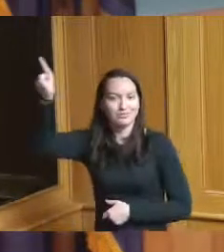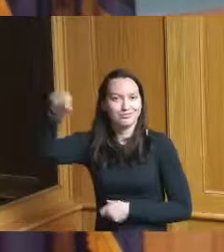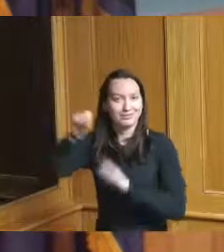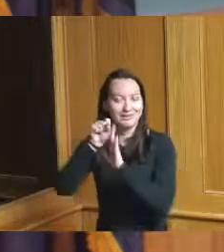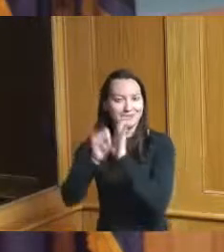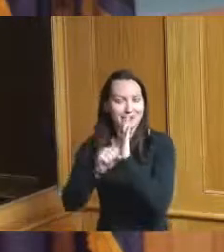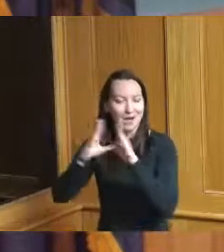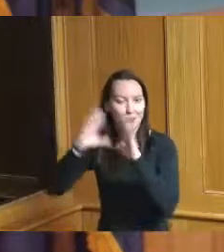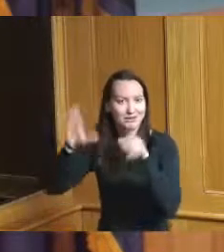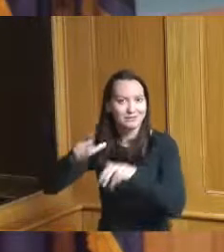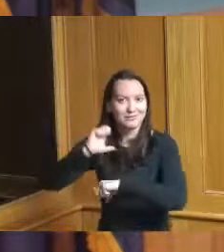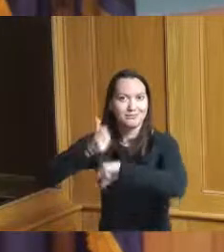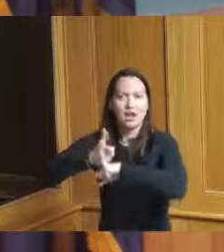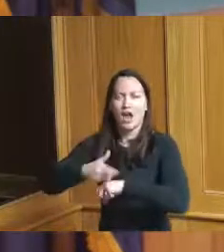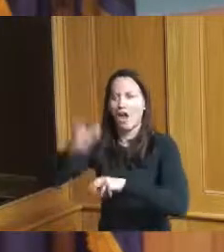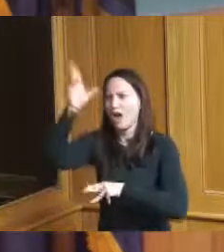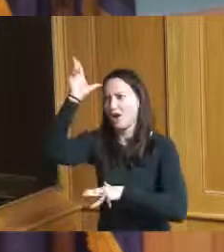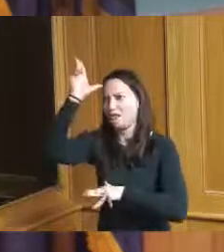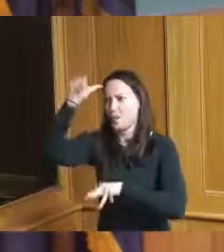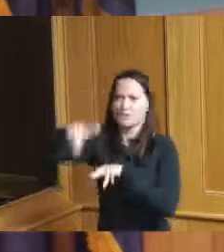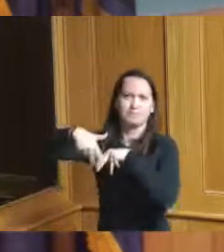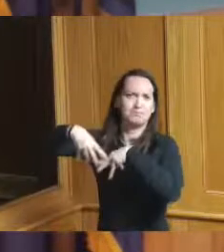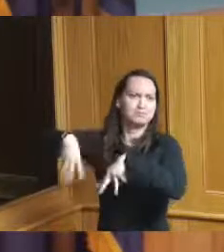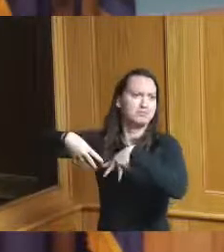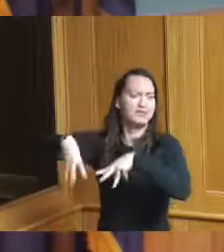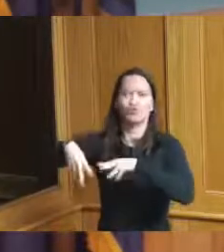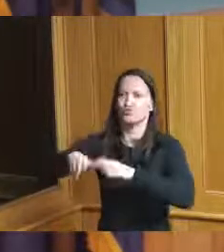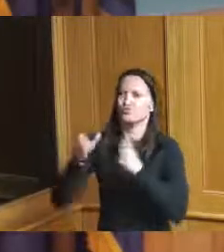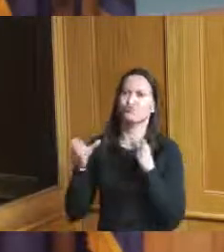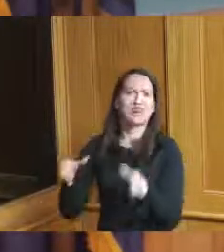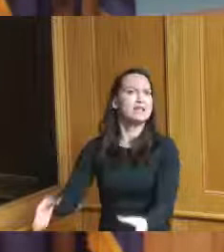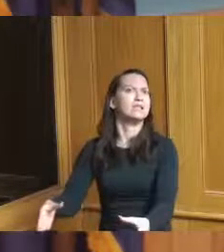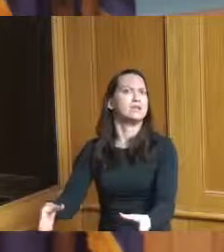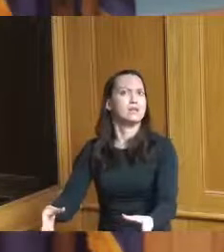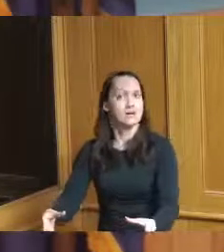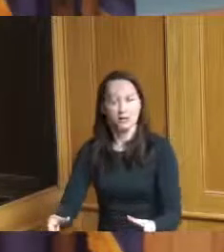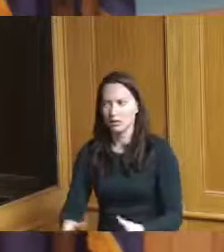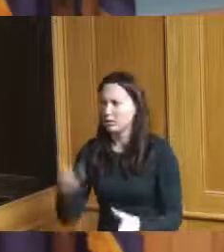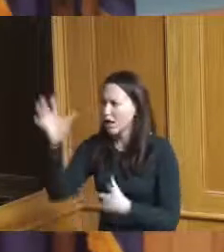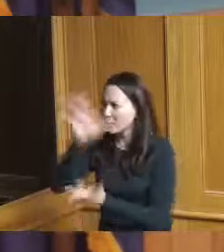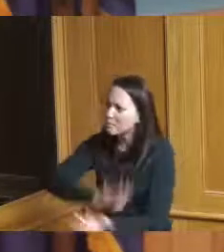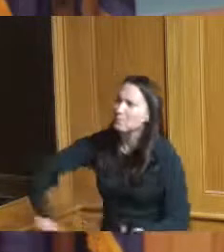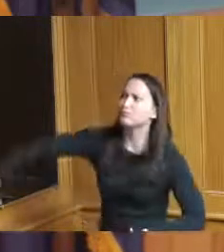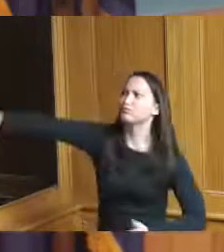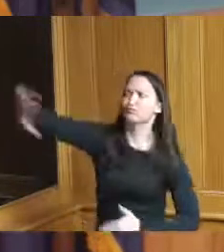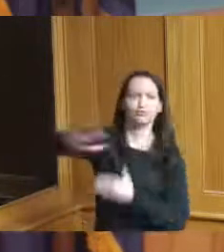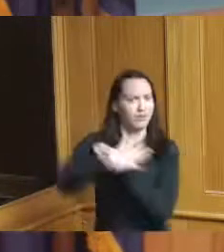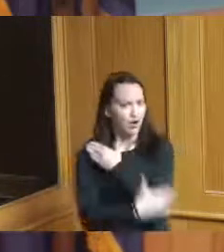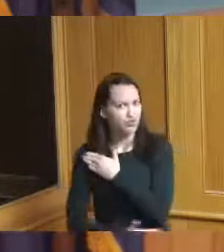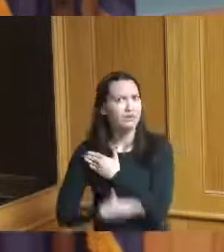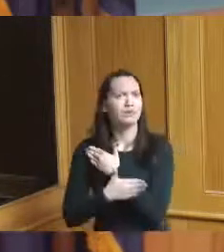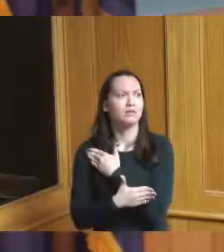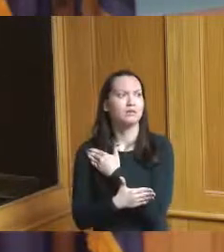had horses in the middle of the street and it has been it's all over the country it's in the suburb